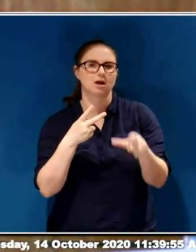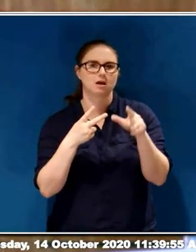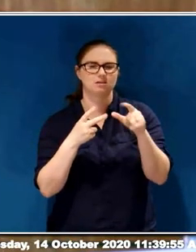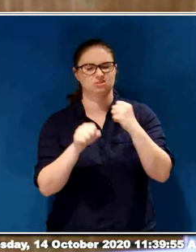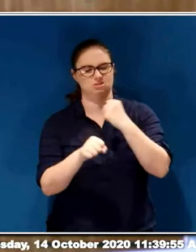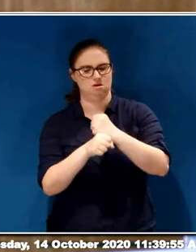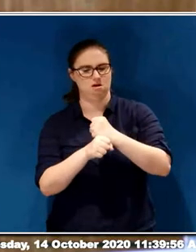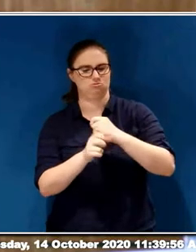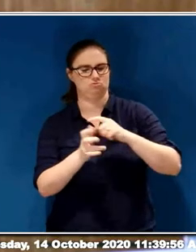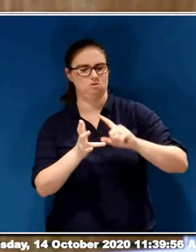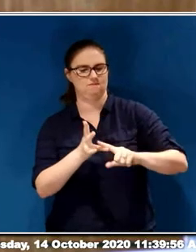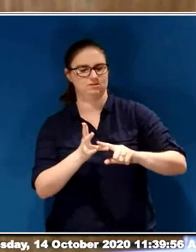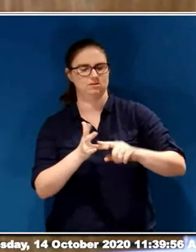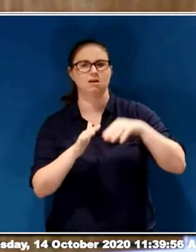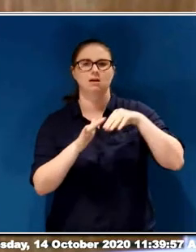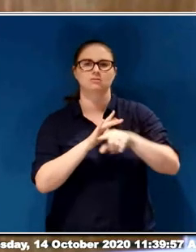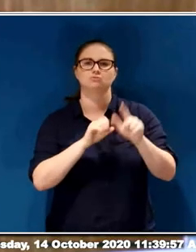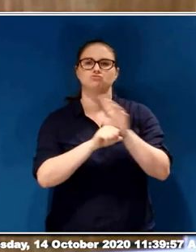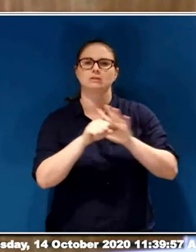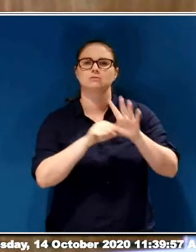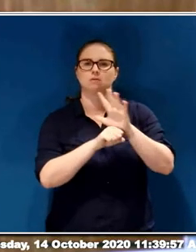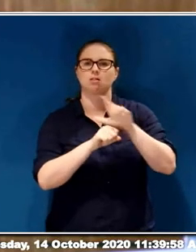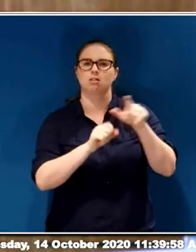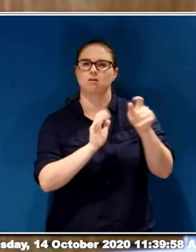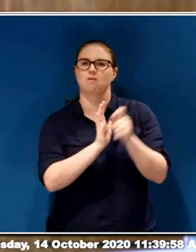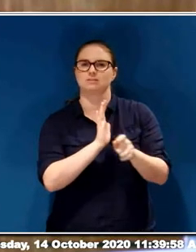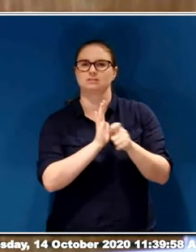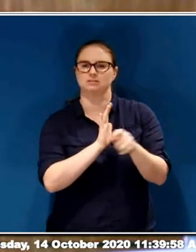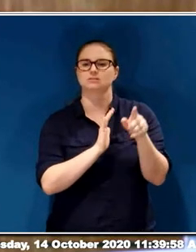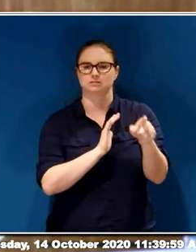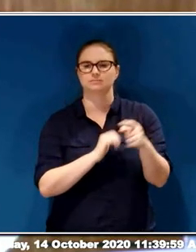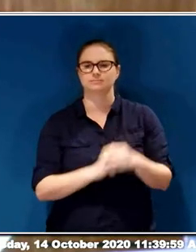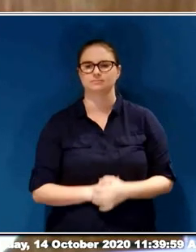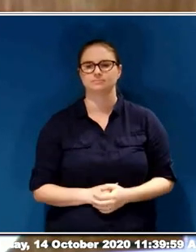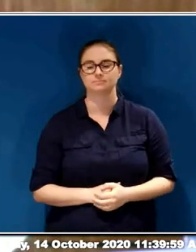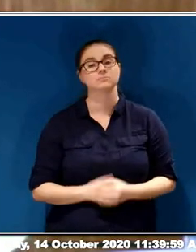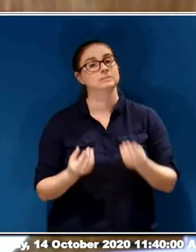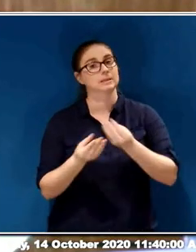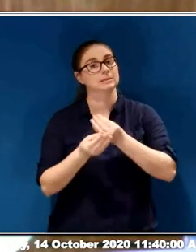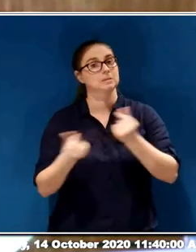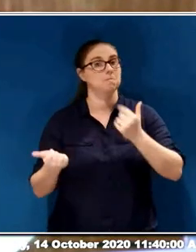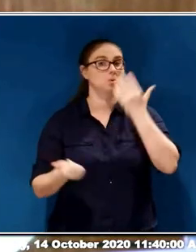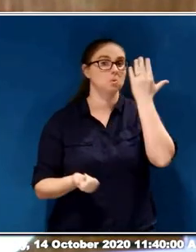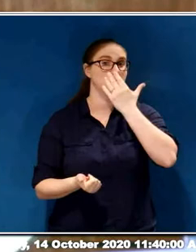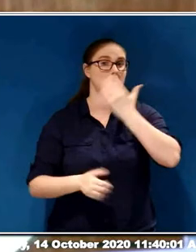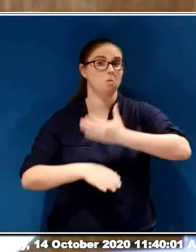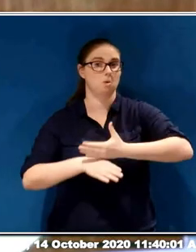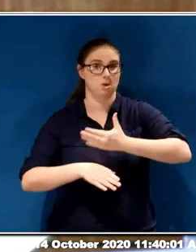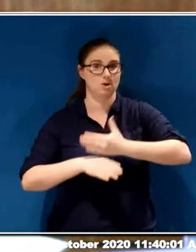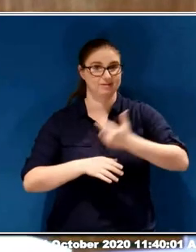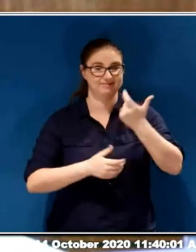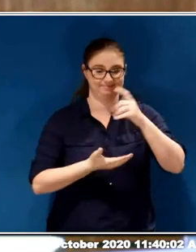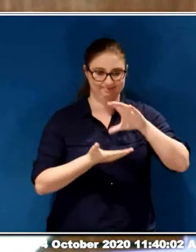Some school work was sent home initially for Kobe but then there was nothing in the interim.